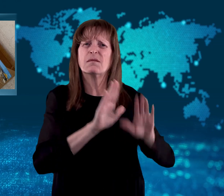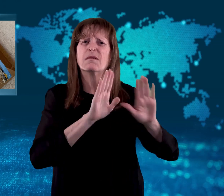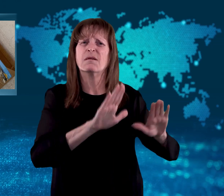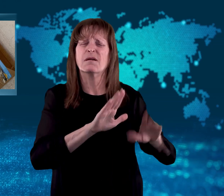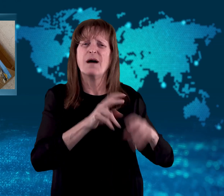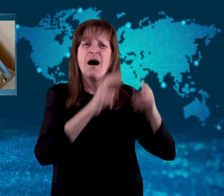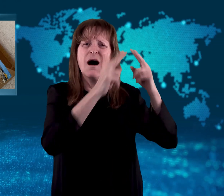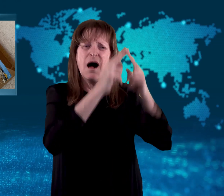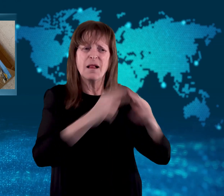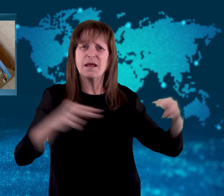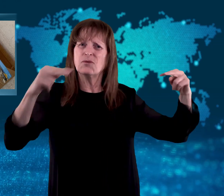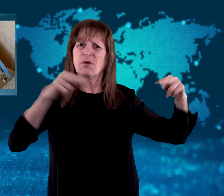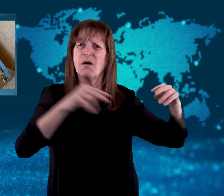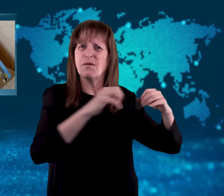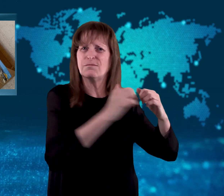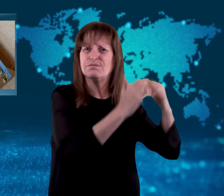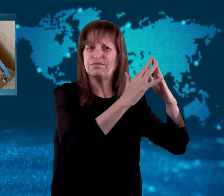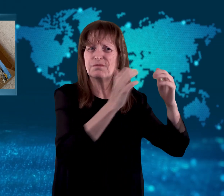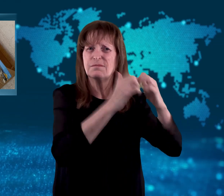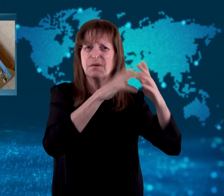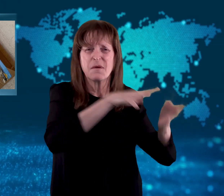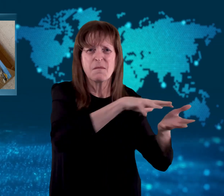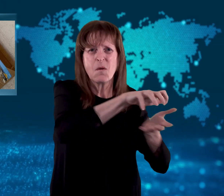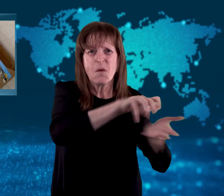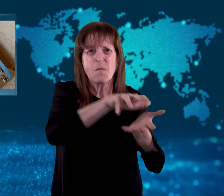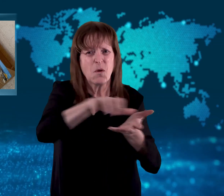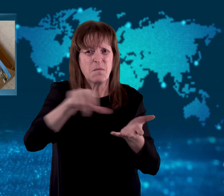in the recent bombings.